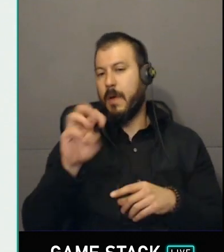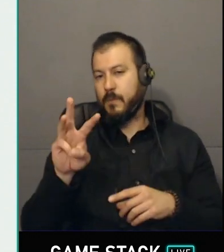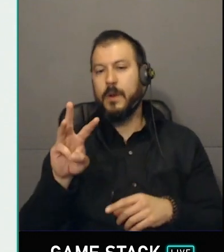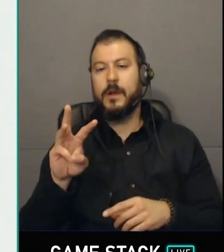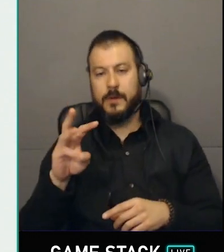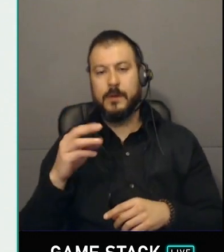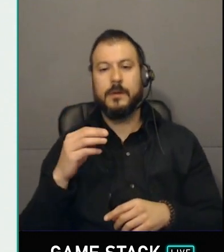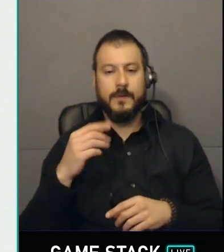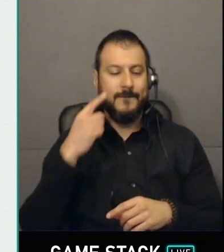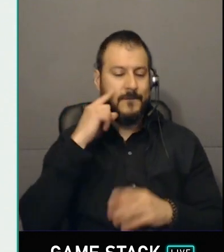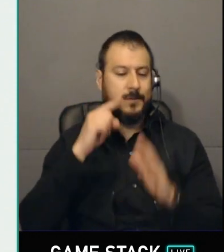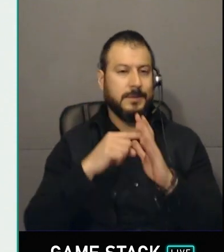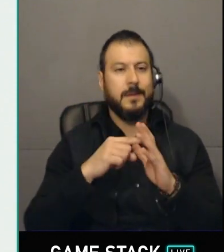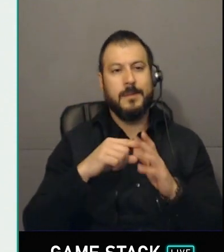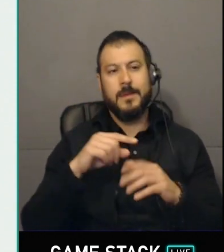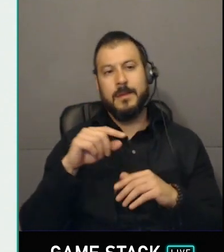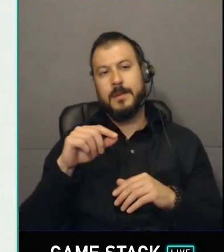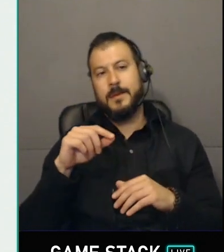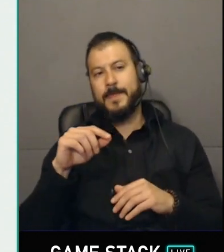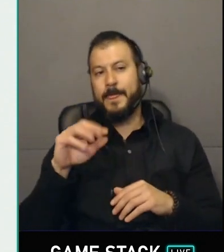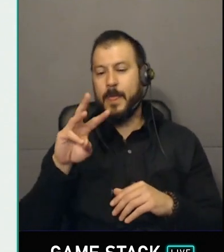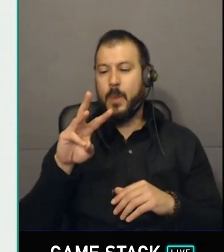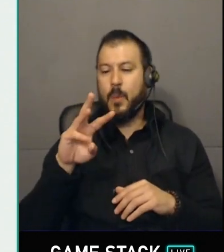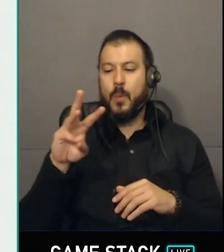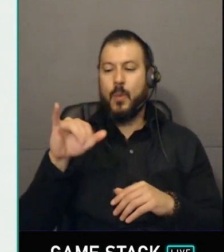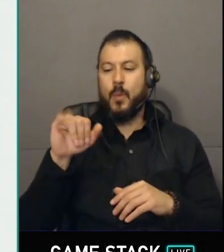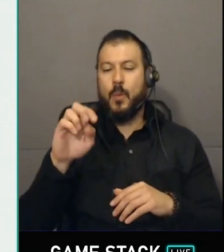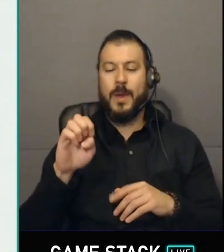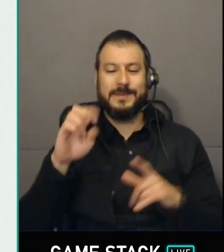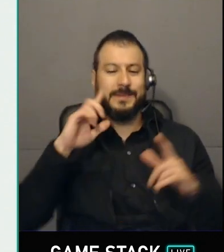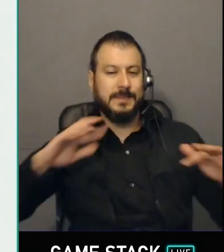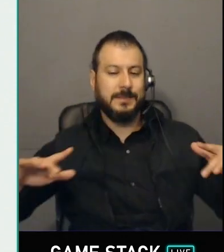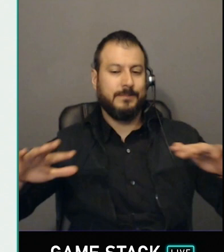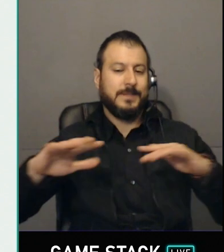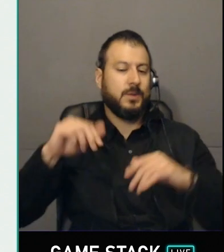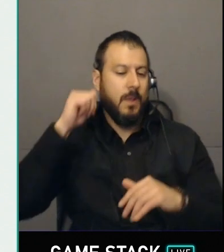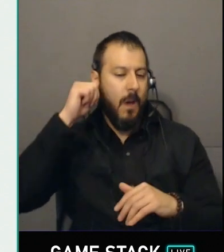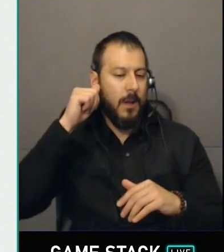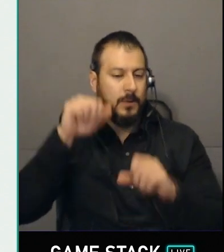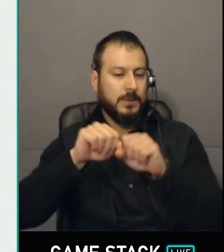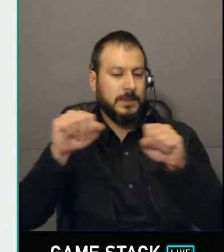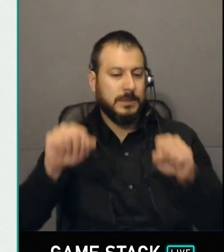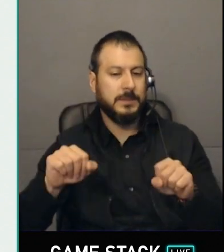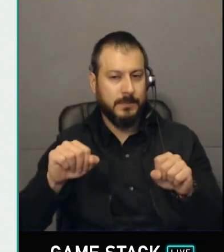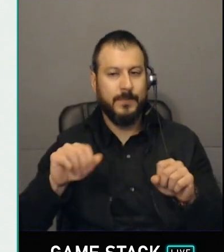for example, Audiokinetic's Wwise spatial audio system, and their Reflect